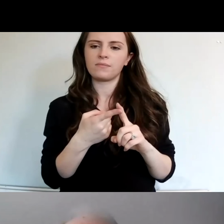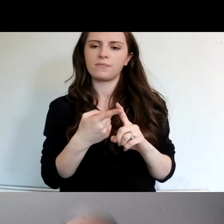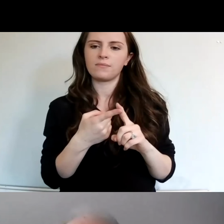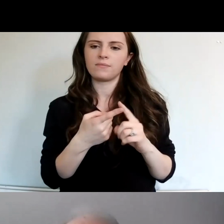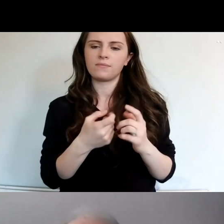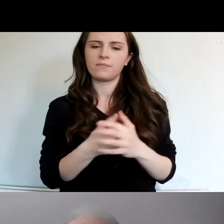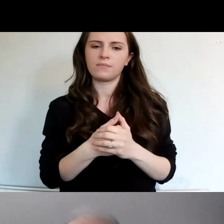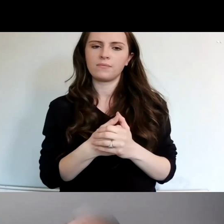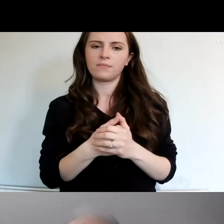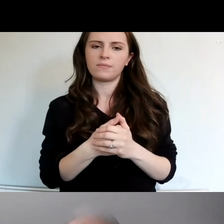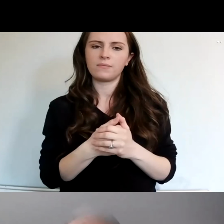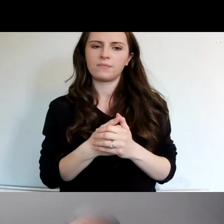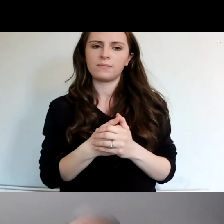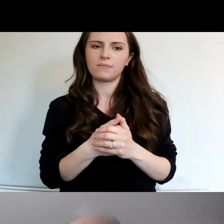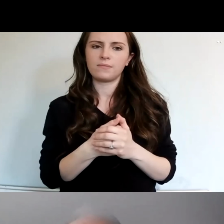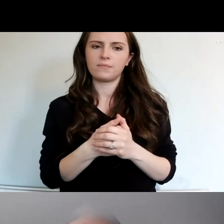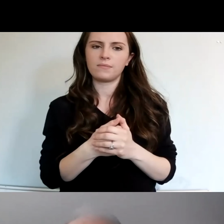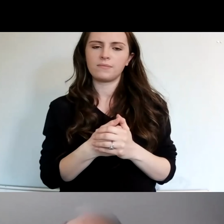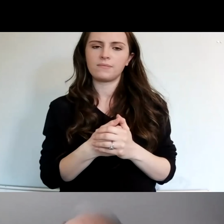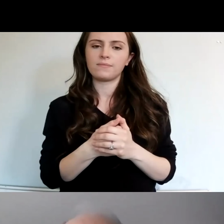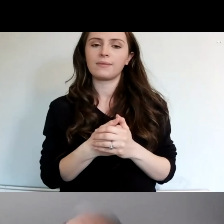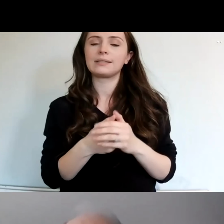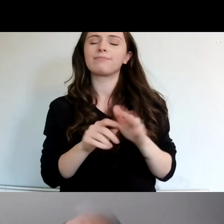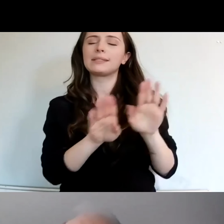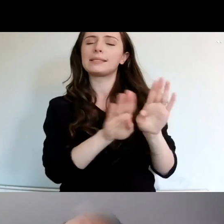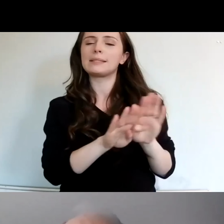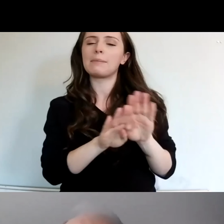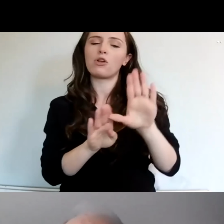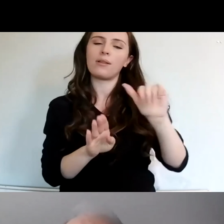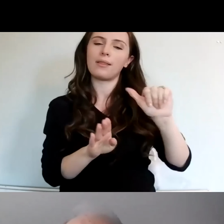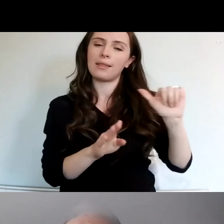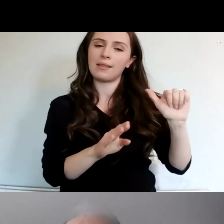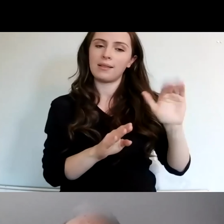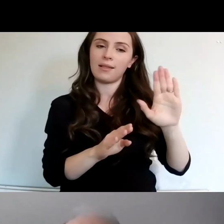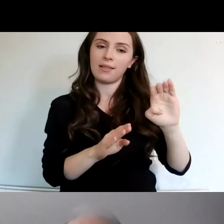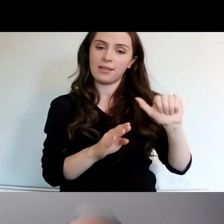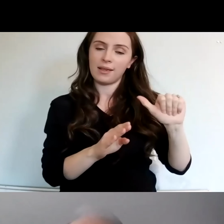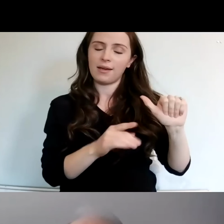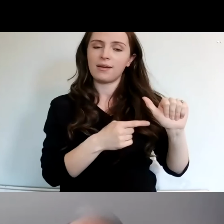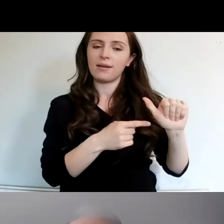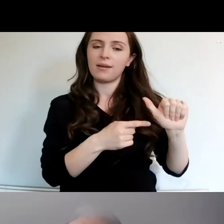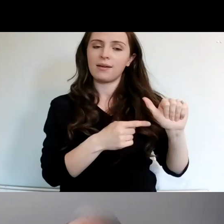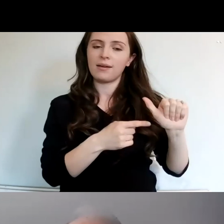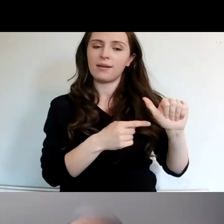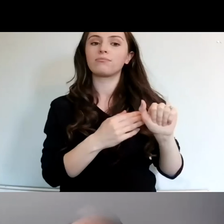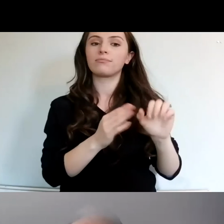So, a bit like Léa, we are definitely guided by the UN Convention.